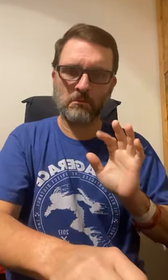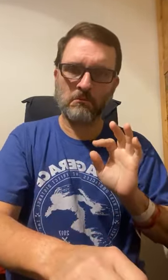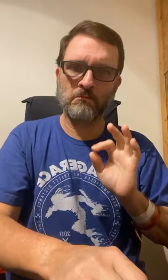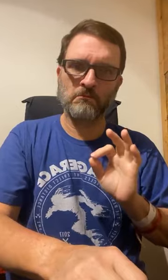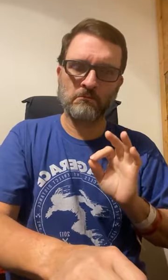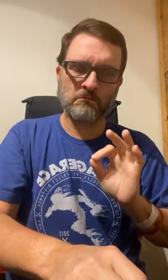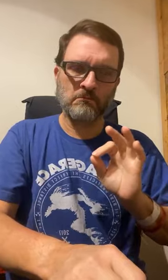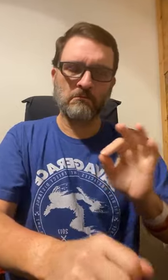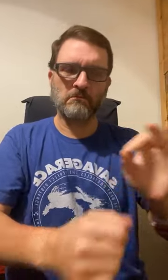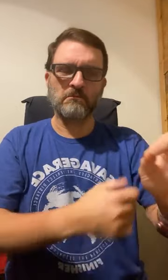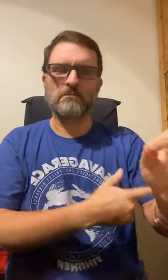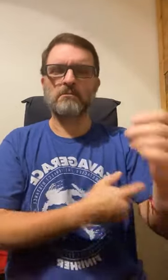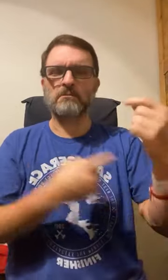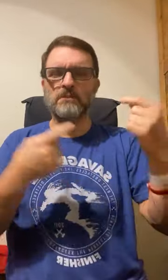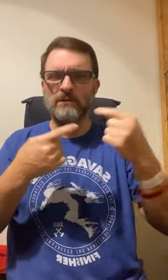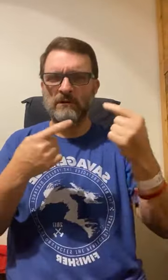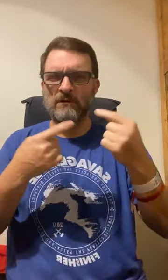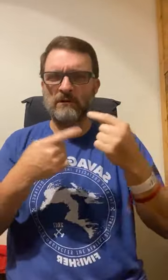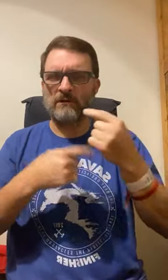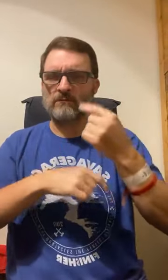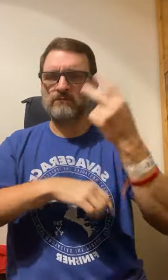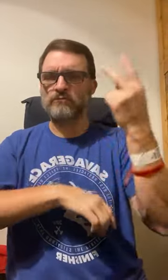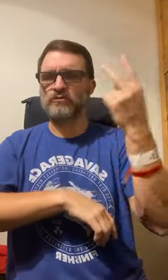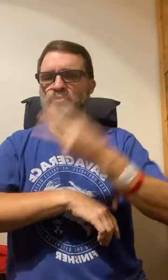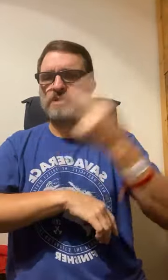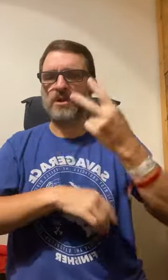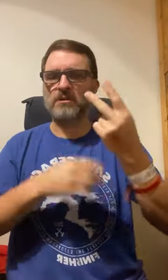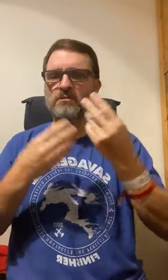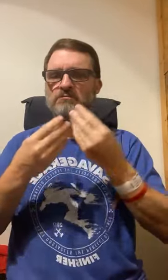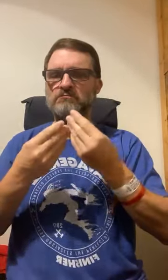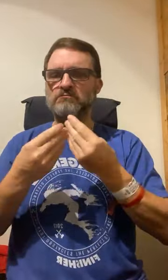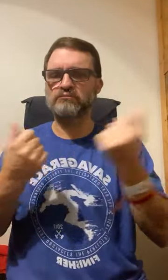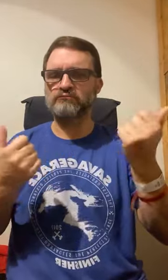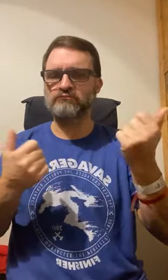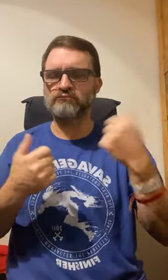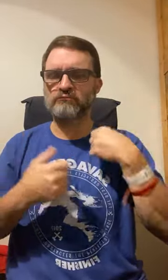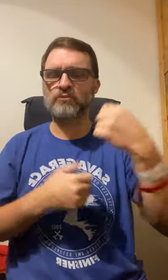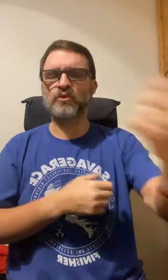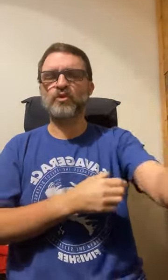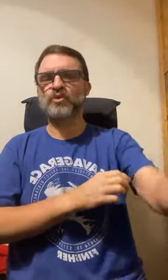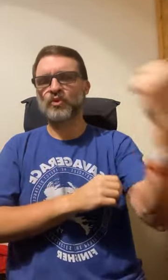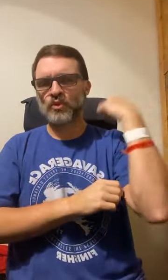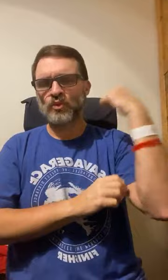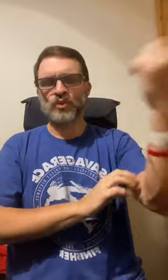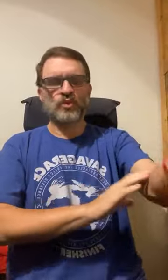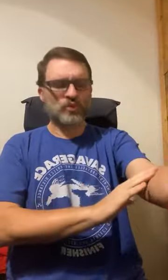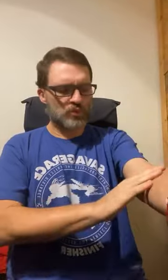It got inserted and all was ok for now. I was still feeling the pain on my arm from the first IV. It lasted 2 days then it went away.